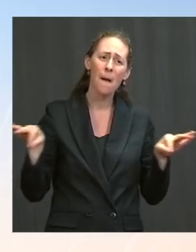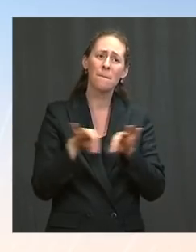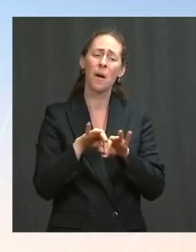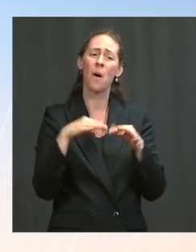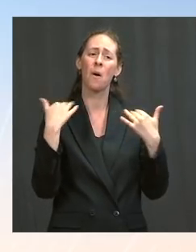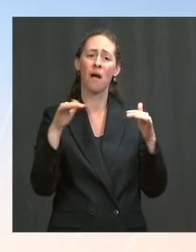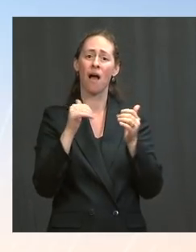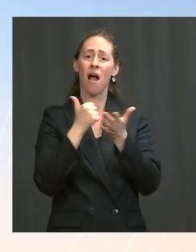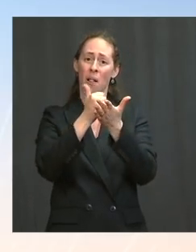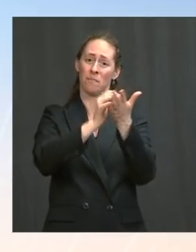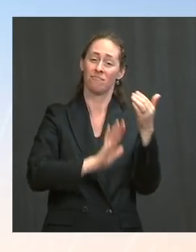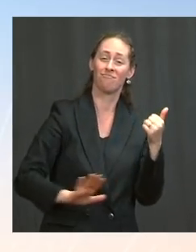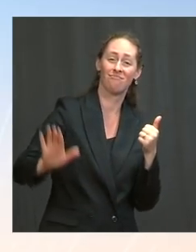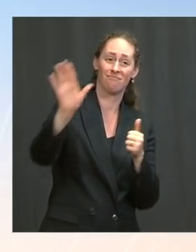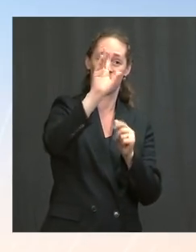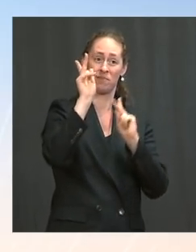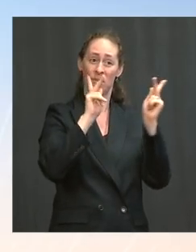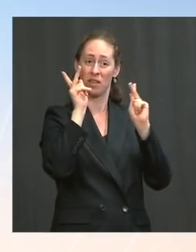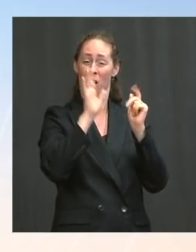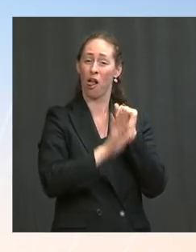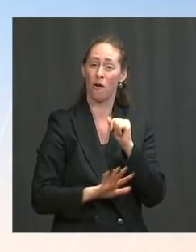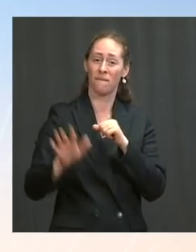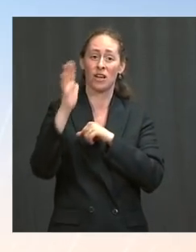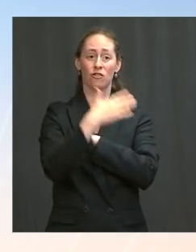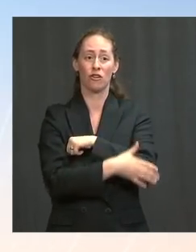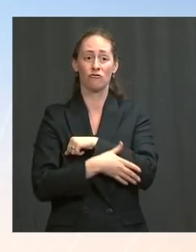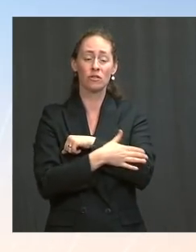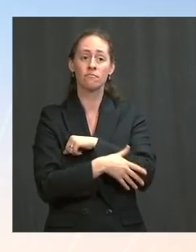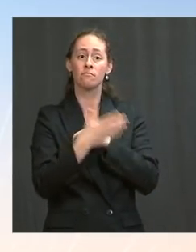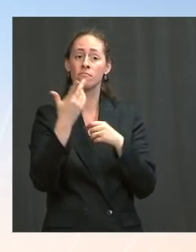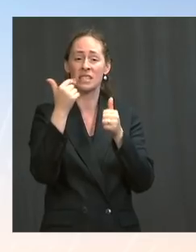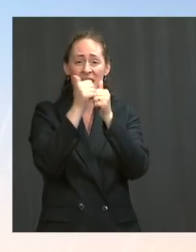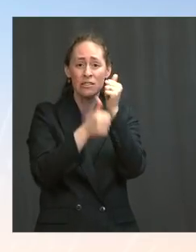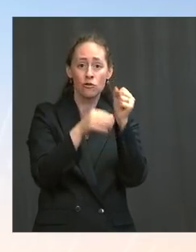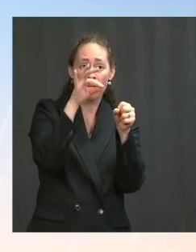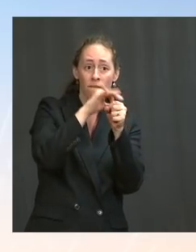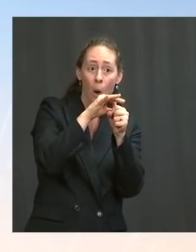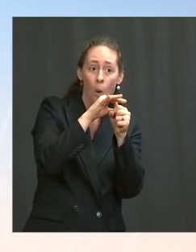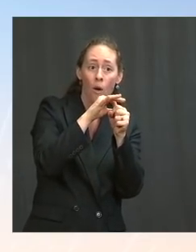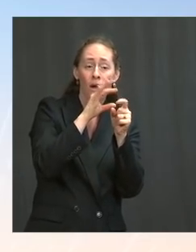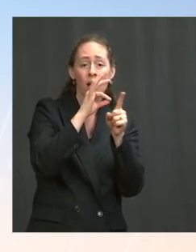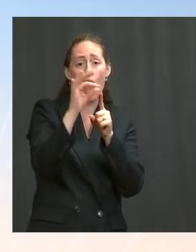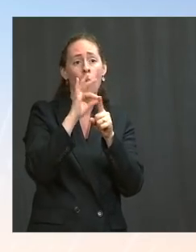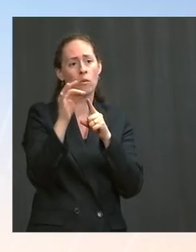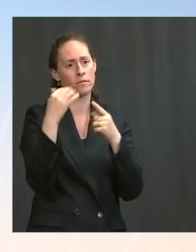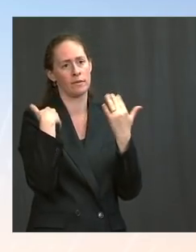But in terms of vote counting, I will leave that to leaders in Congress. The Press: Has the President spoken to Senator McConnell